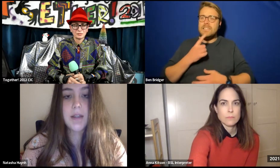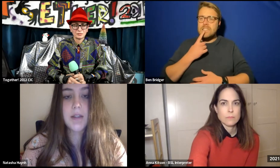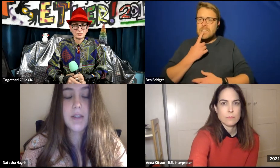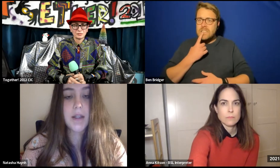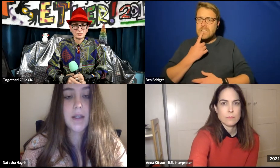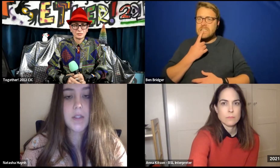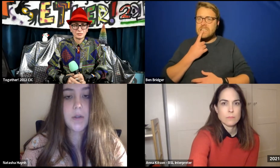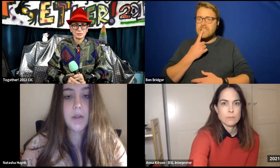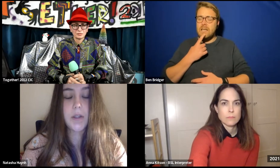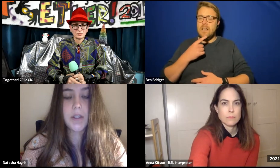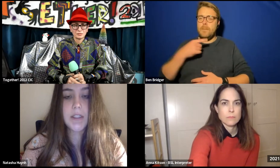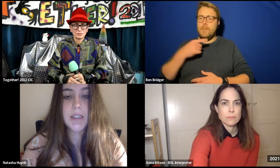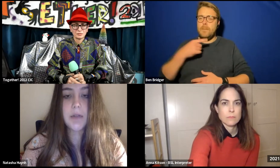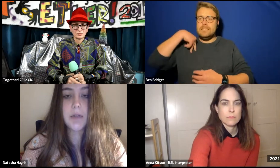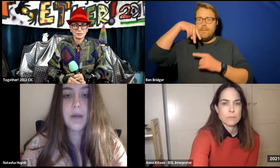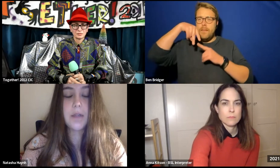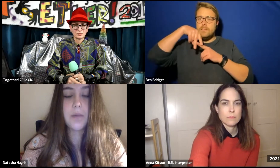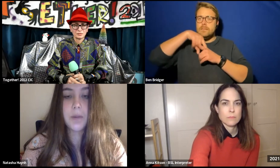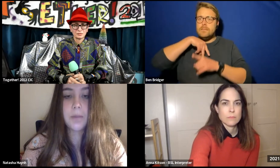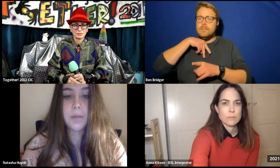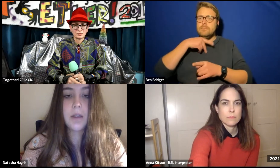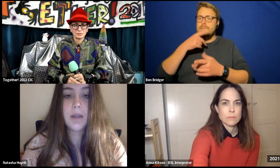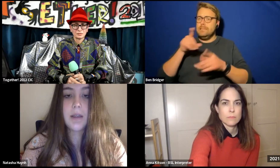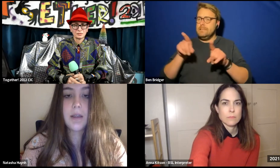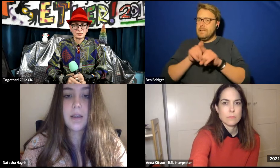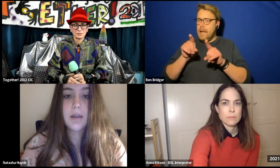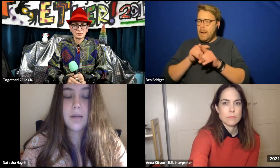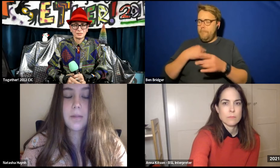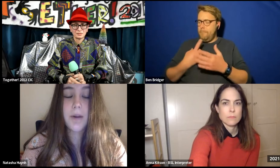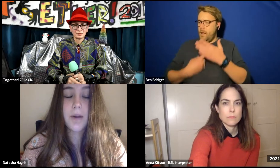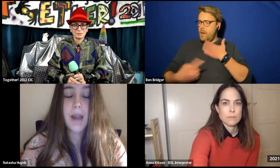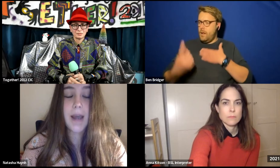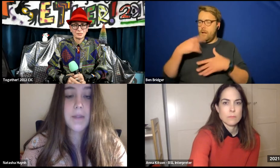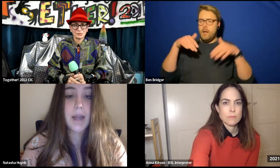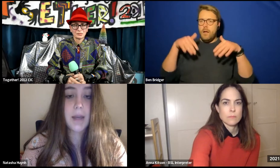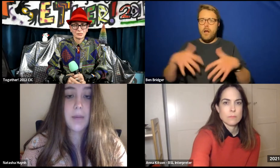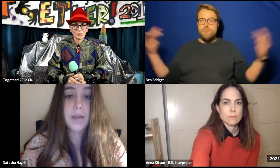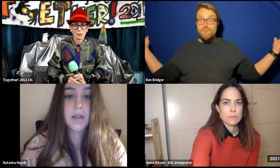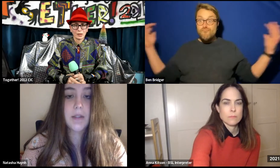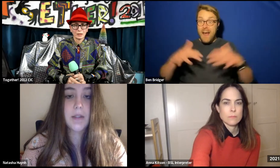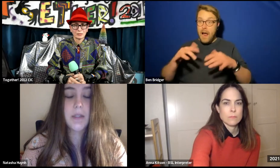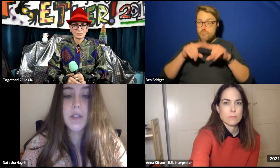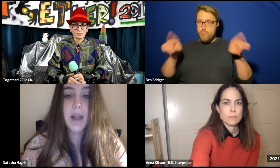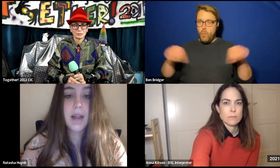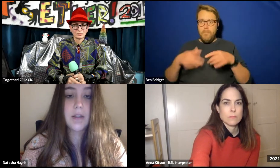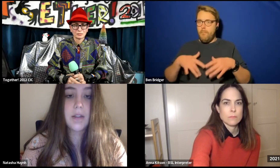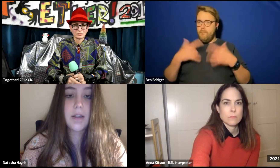Solitude lurked in a crowded room. Perhaps I was a lonely child